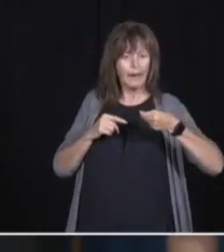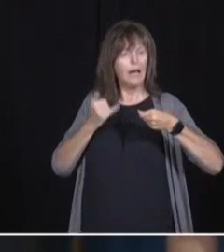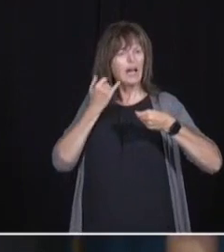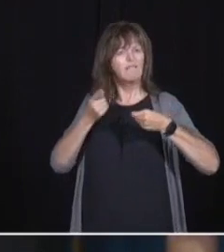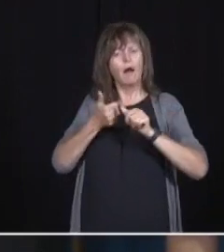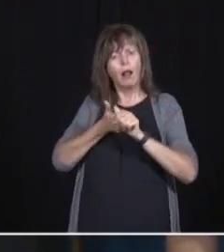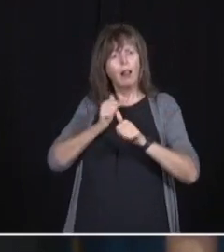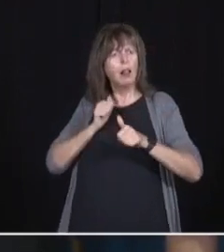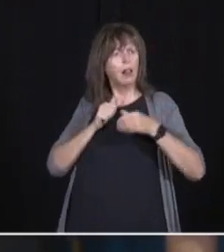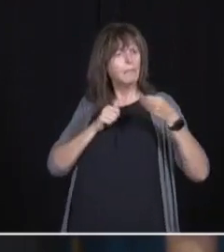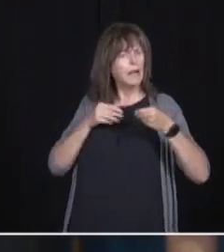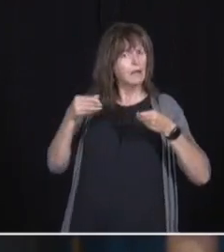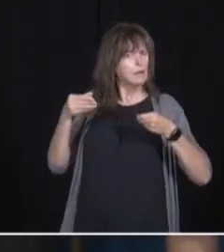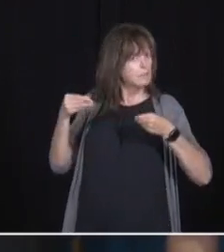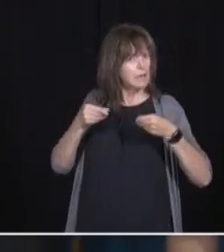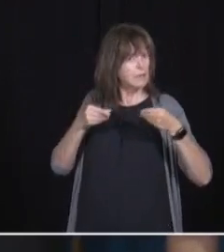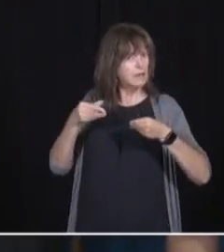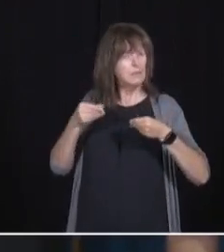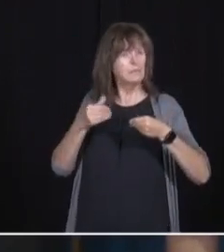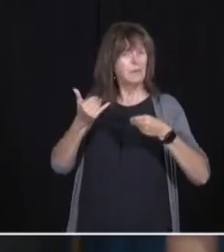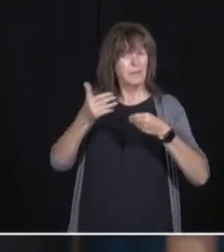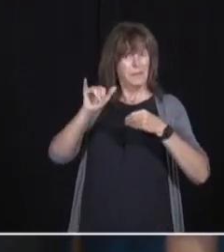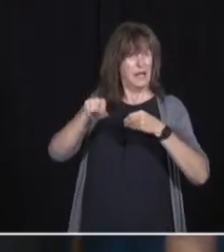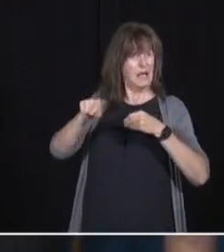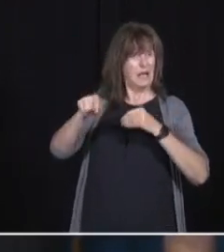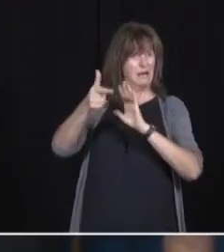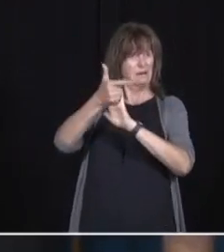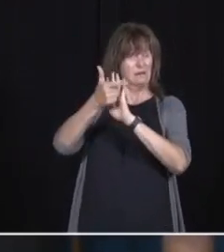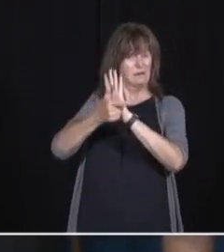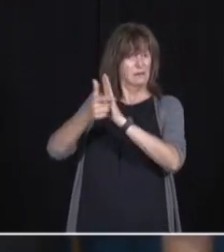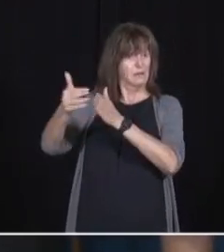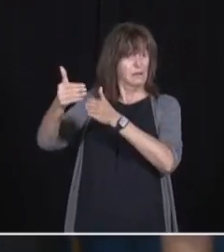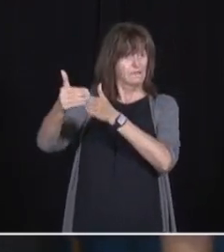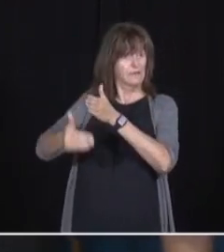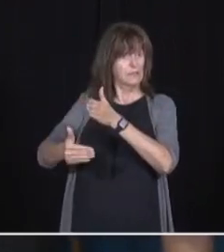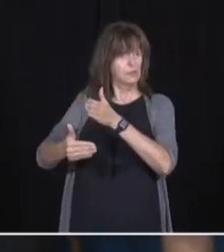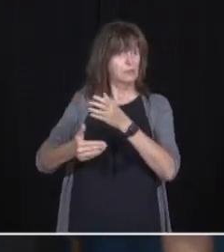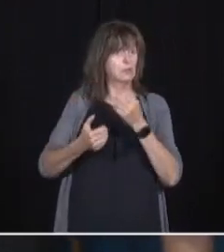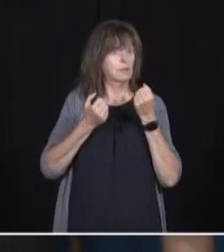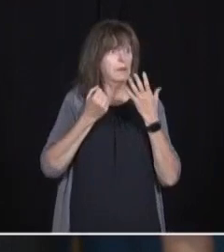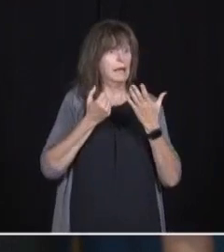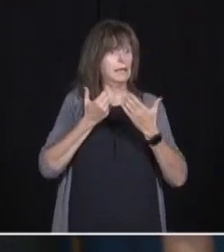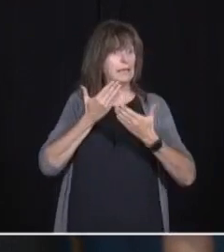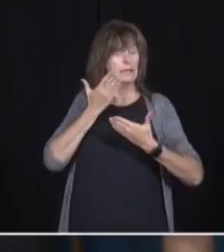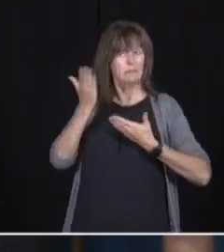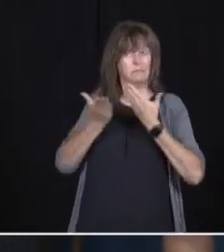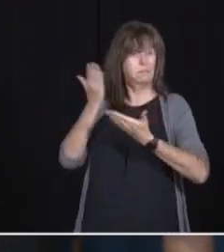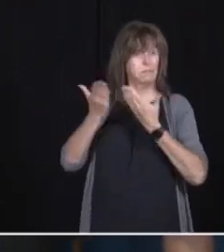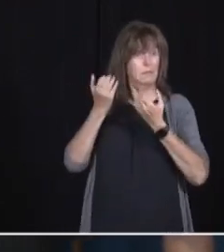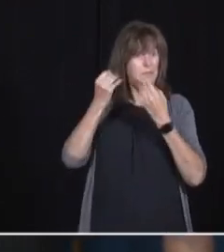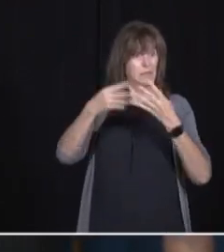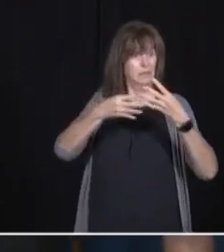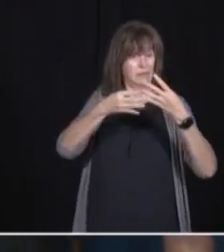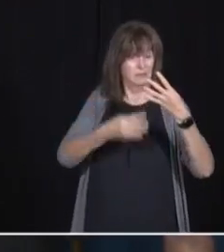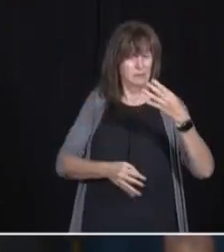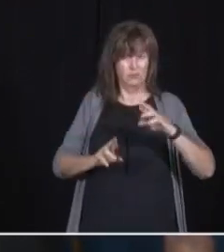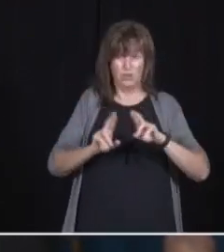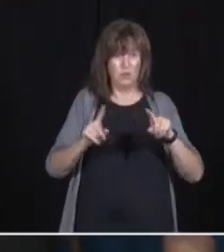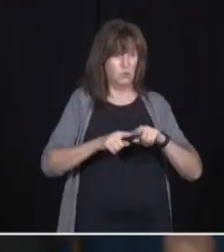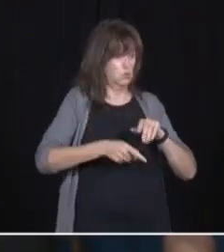But how can you be so sure that people are not going to be evicted when there are so many applications before that